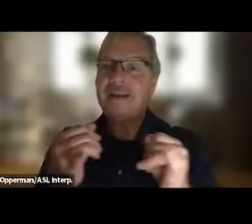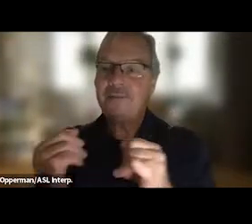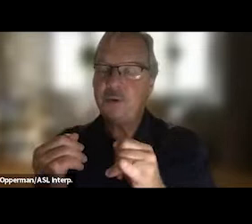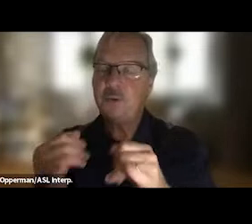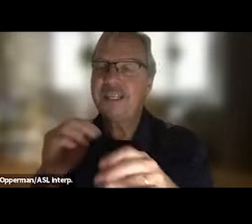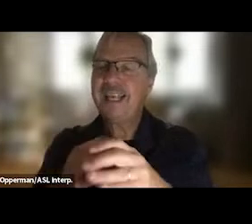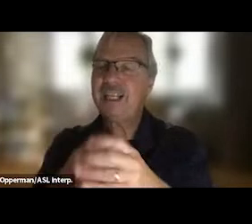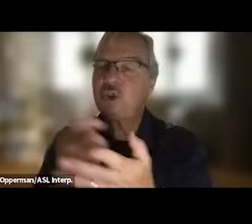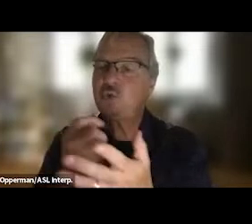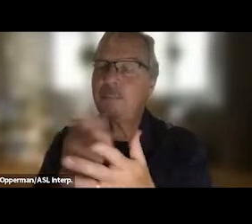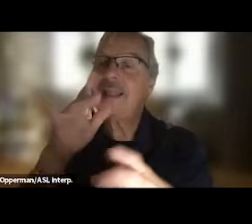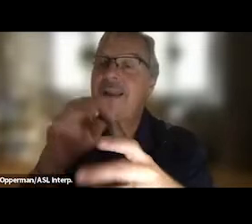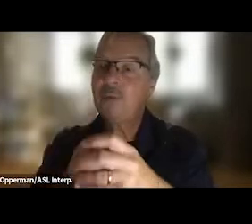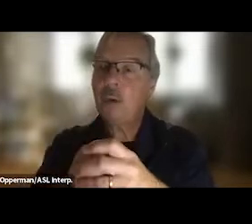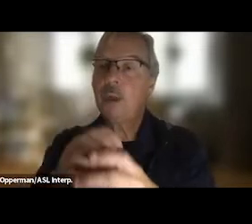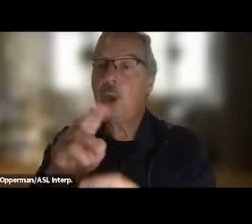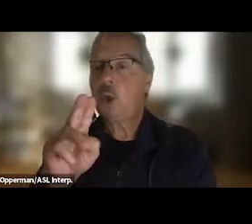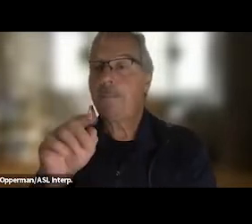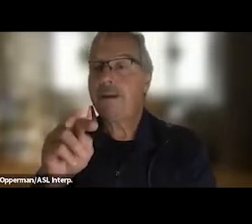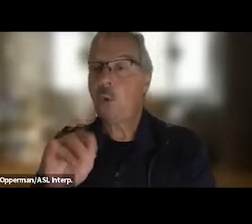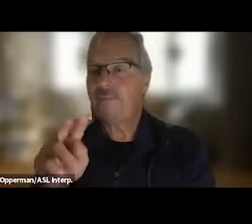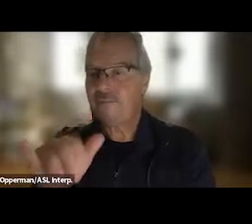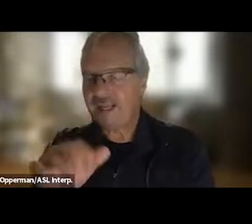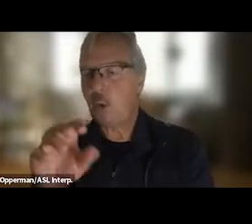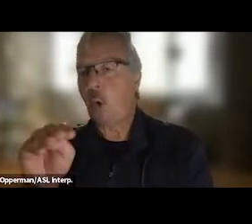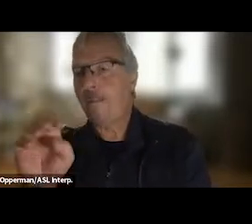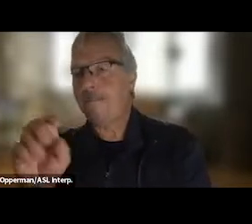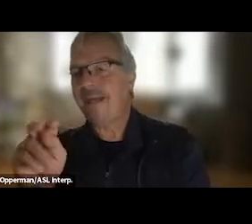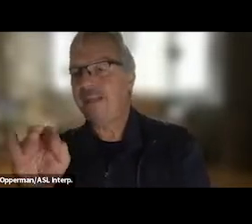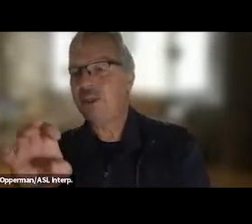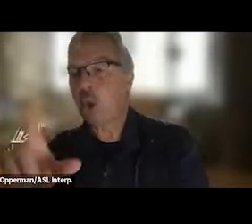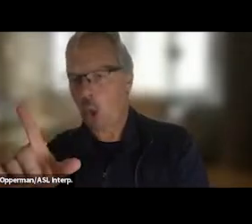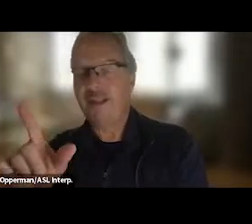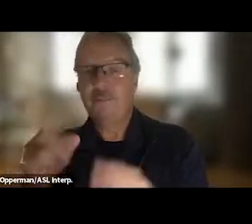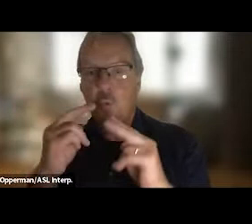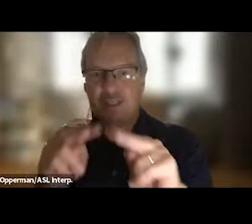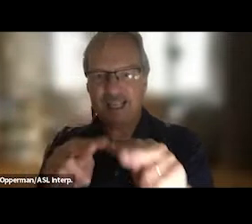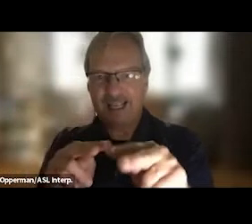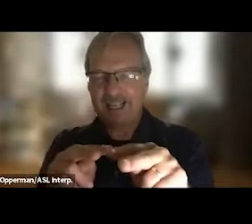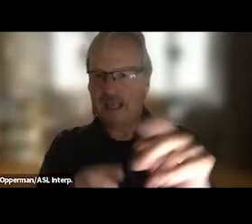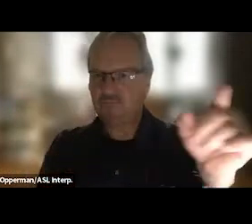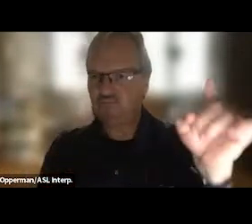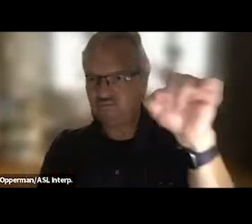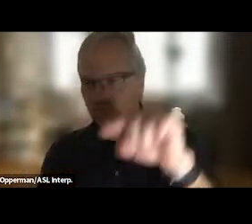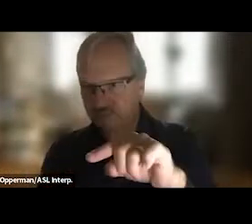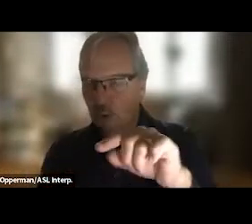that involve buprenorphine or methadone. And as you'll see here in this curve, medications reduced overdose risk by over 50%